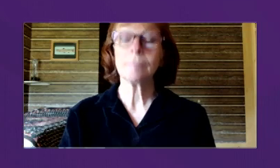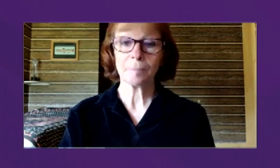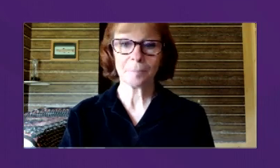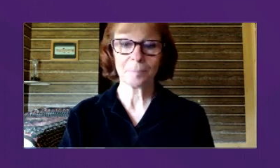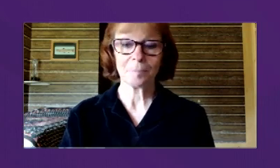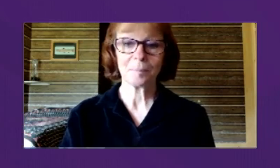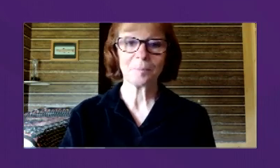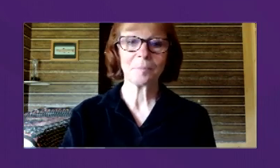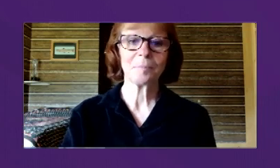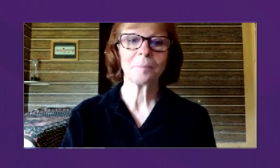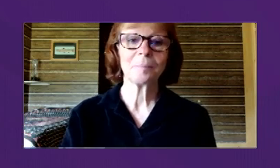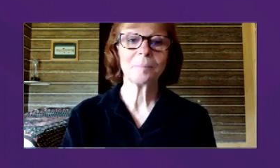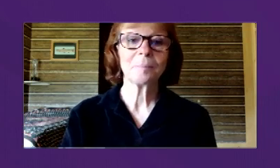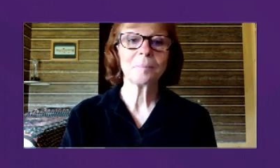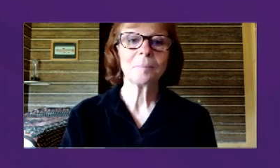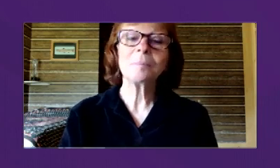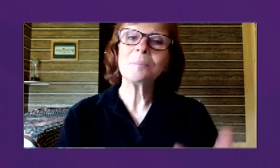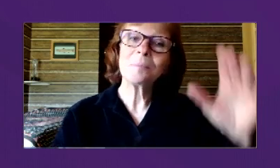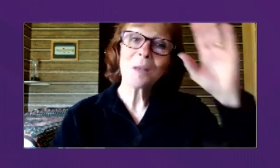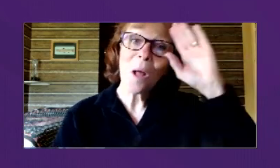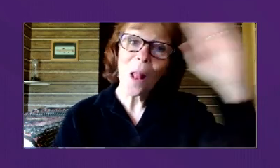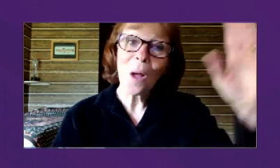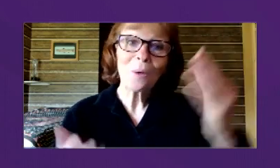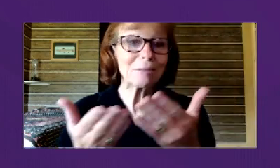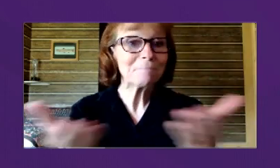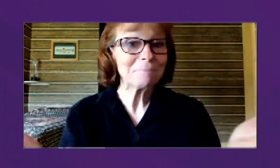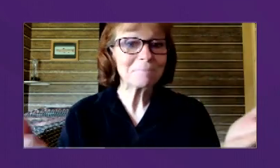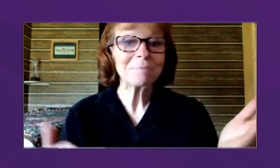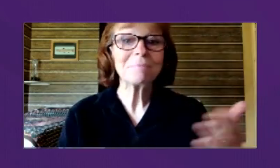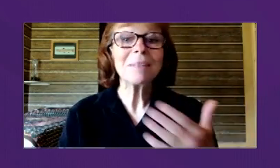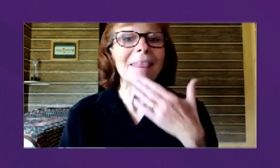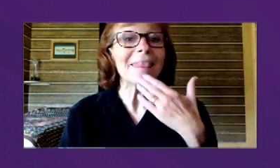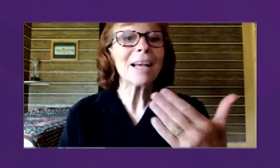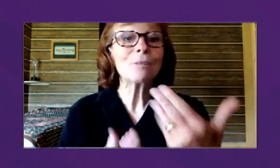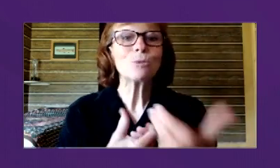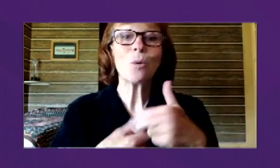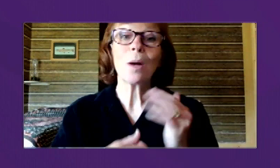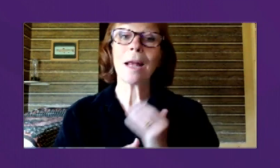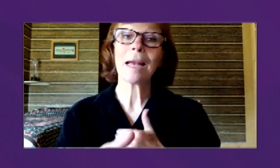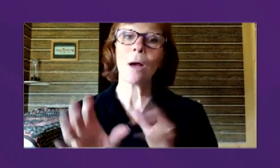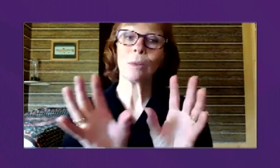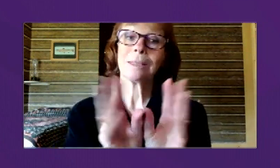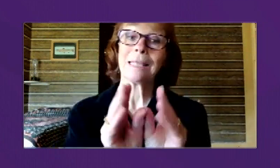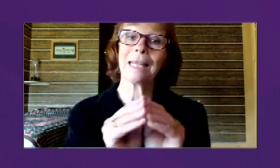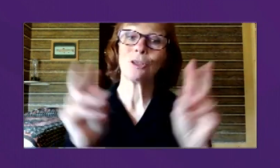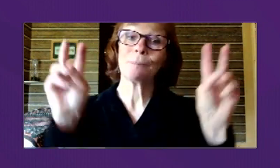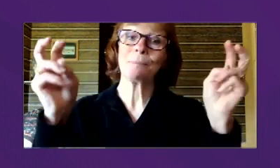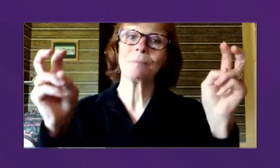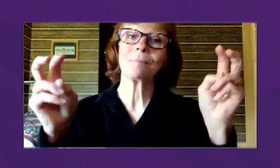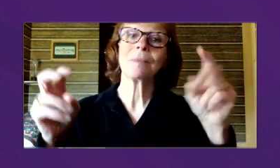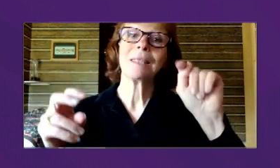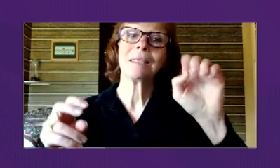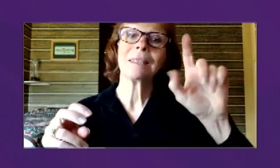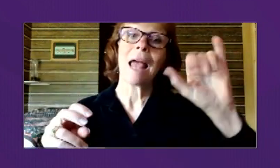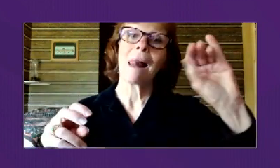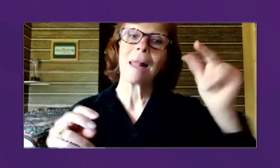Hello, everyone, and thank you for joining our session, Telling the American Story and Interpreting Native History in